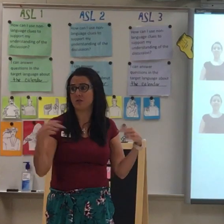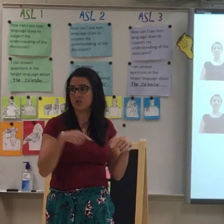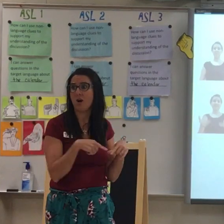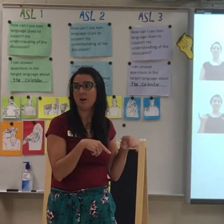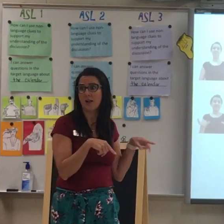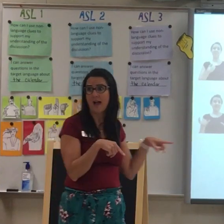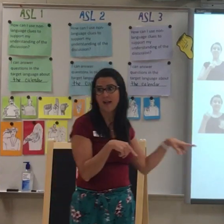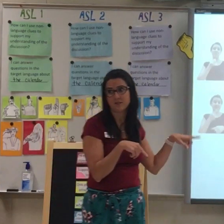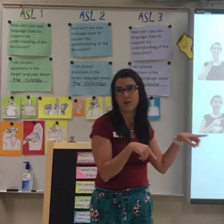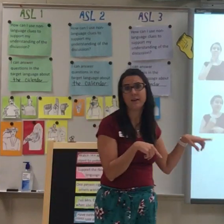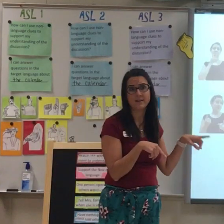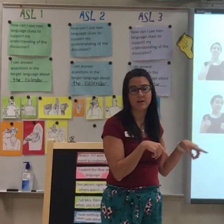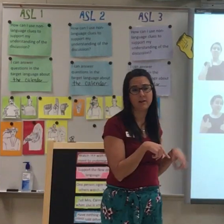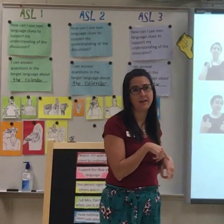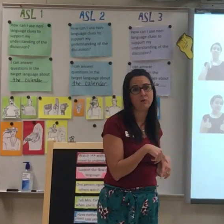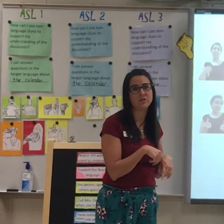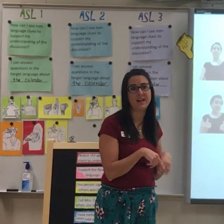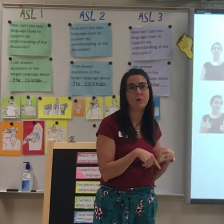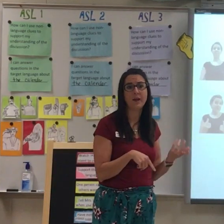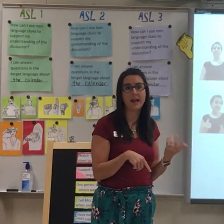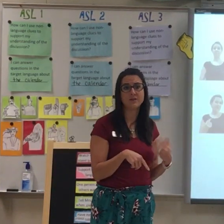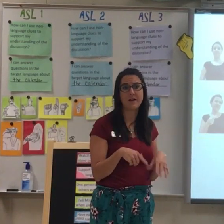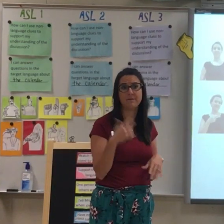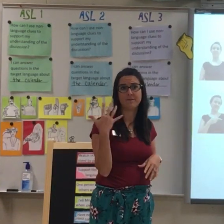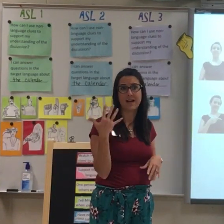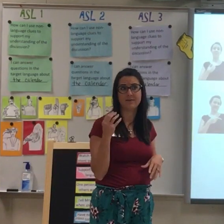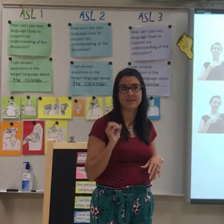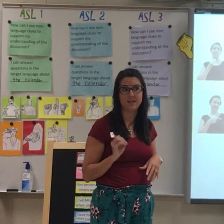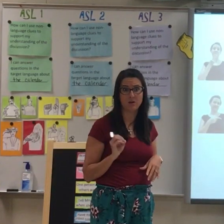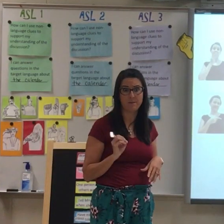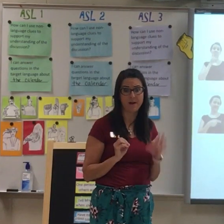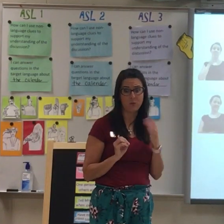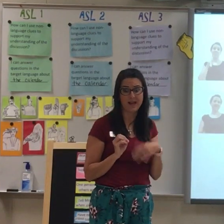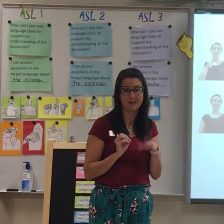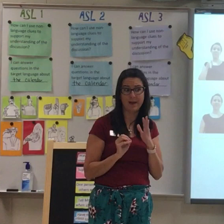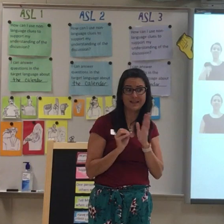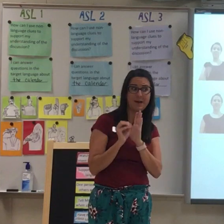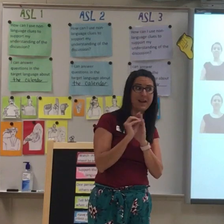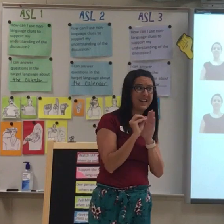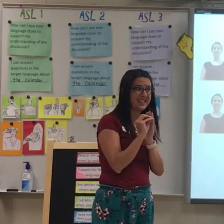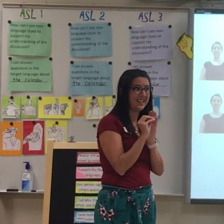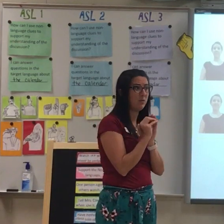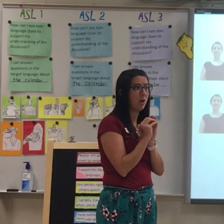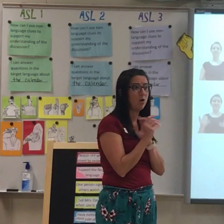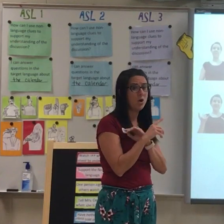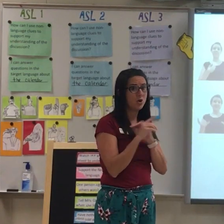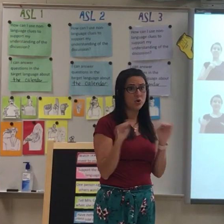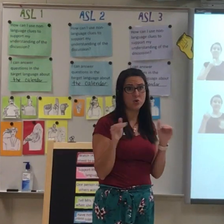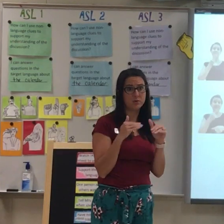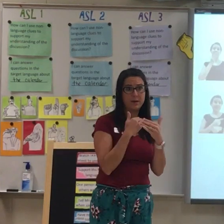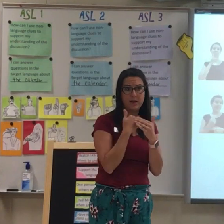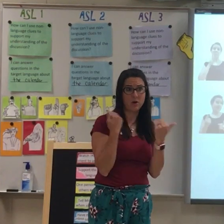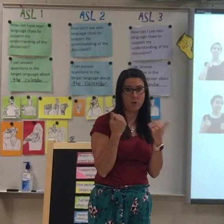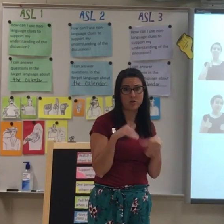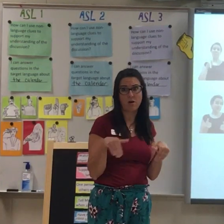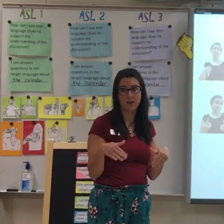switch start class start in the trait language and I will count down from five to zero in about when I got a time I get the zero you should be no more talking